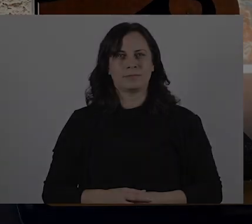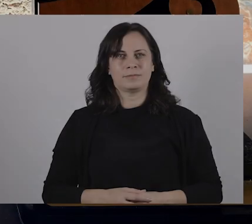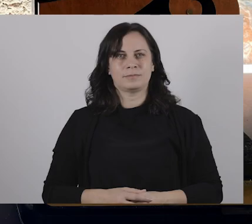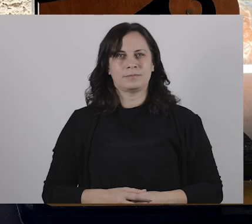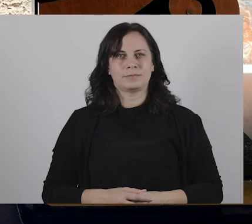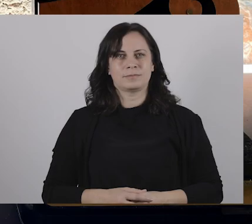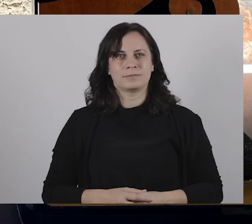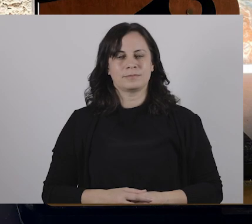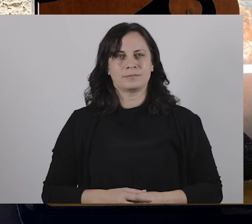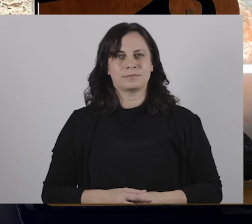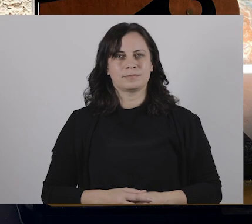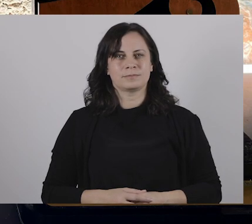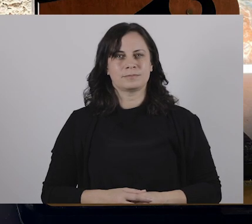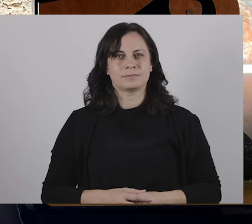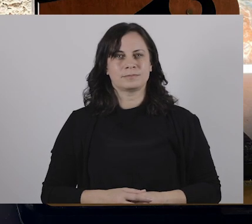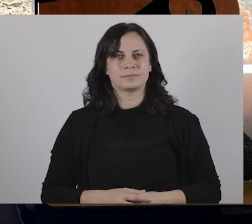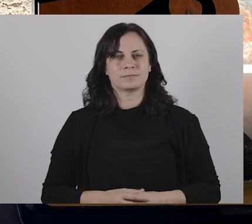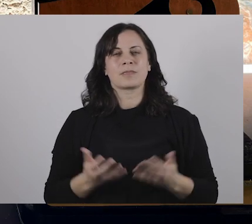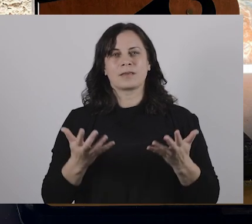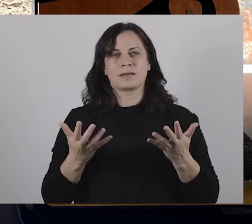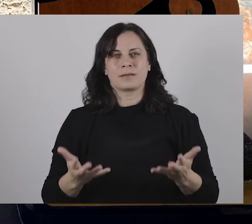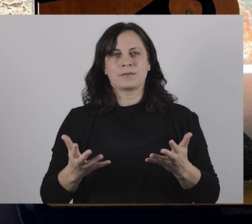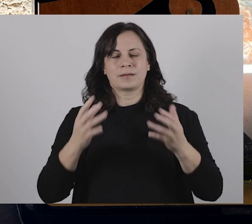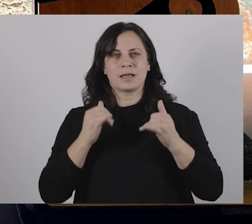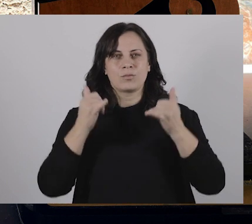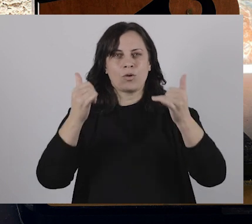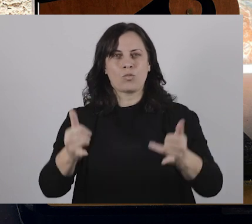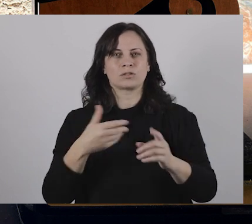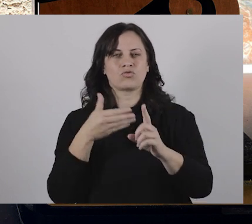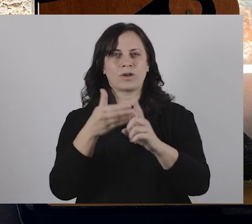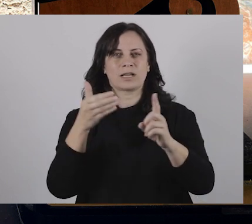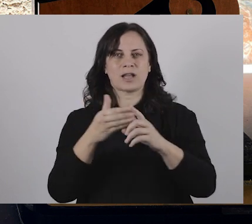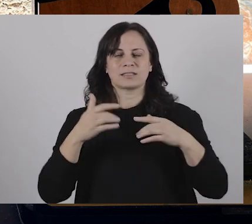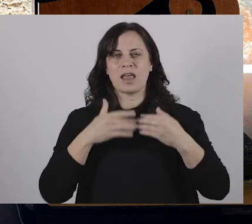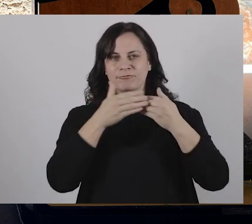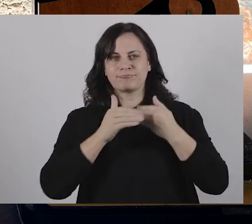IN TE REO MĀORI: The next award is in memory of a stalwart of te ao Māori.